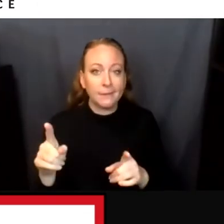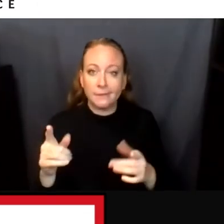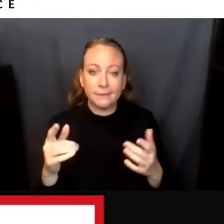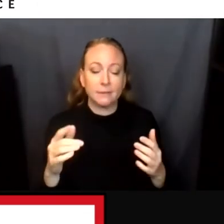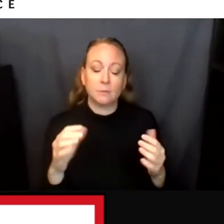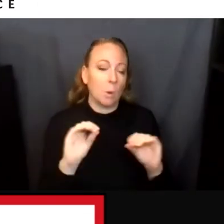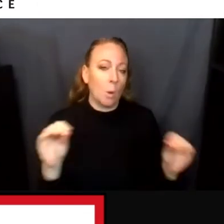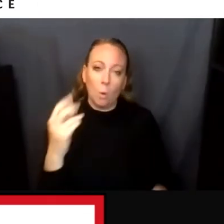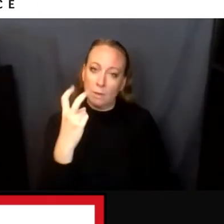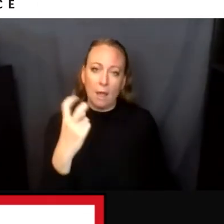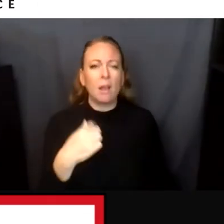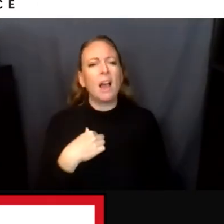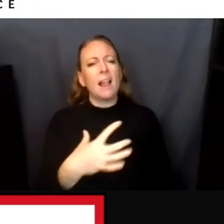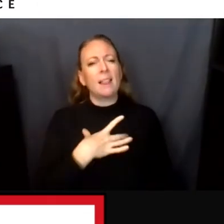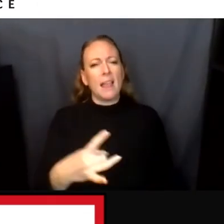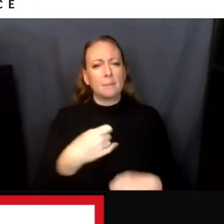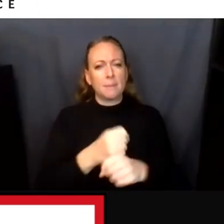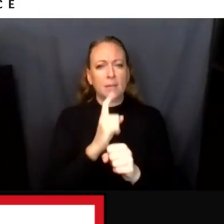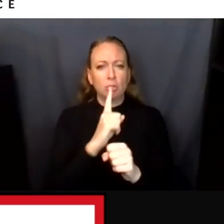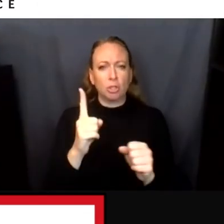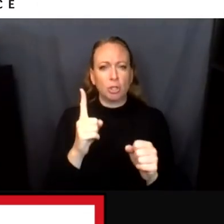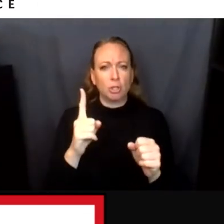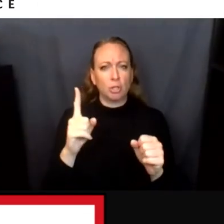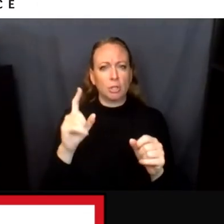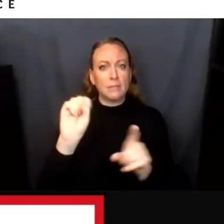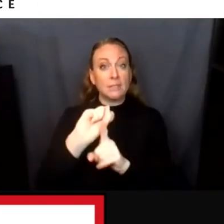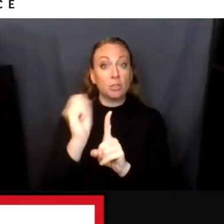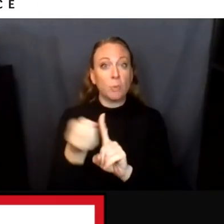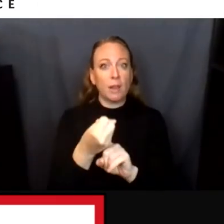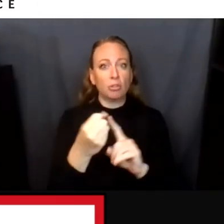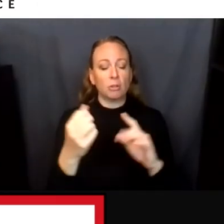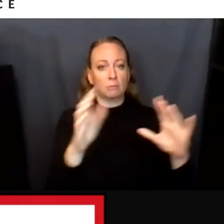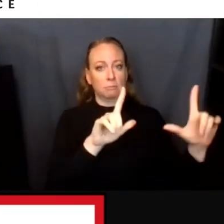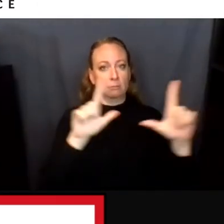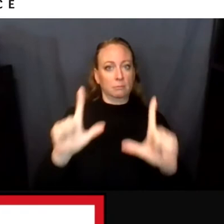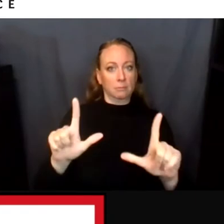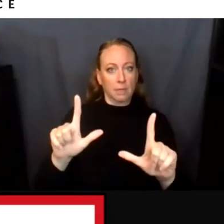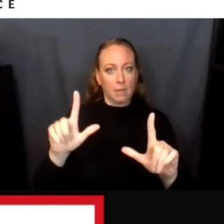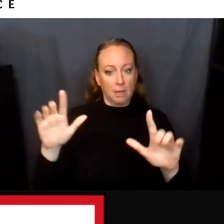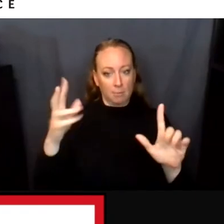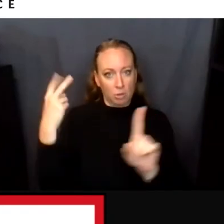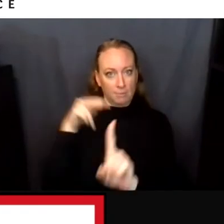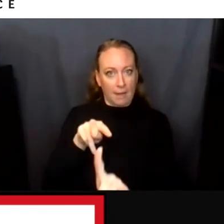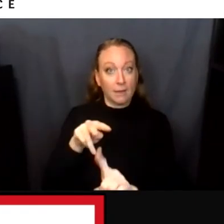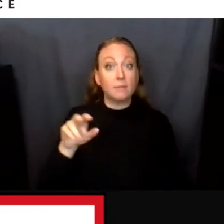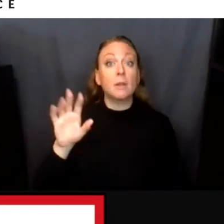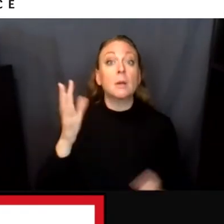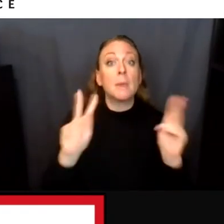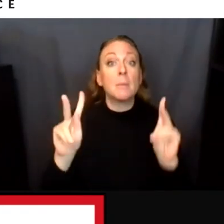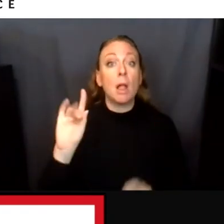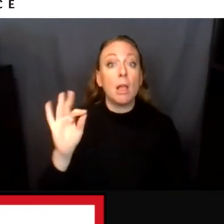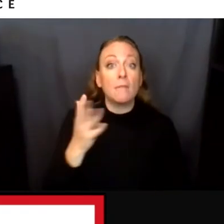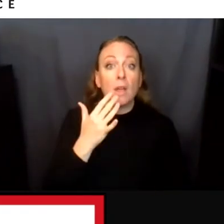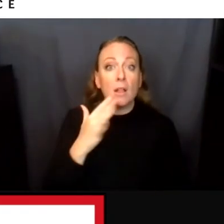and is that, people of color got their rights in the 60's, their civil rights.